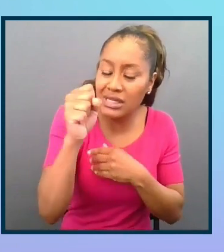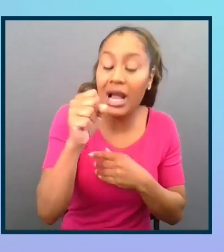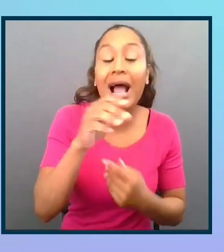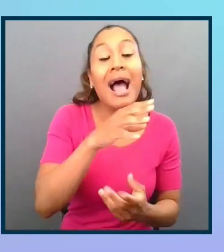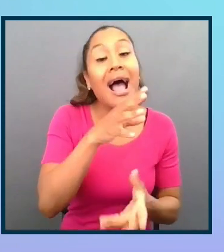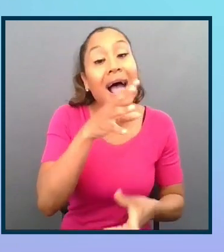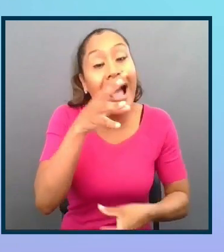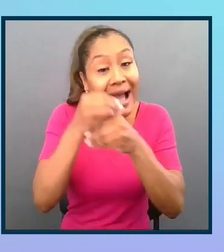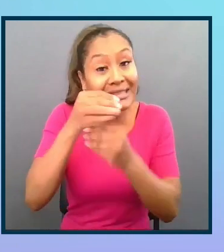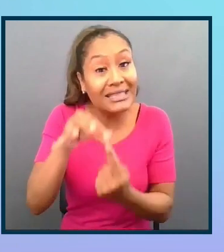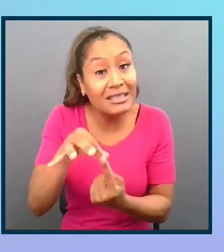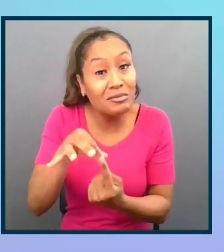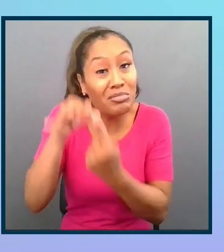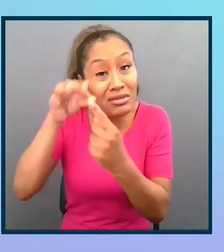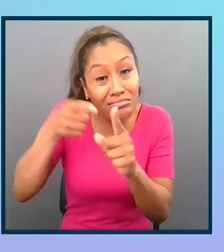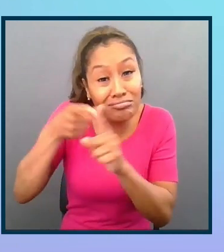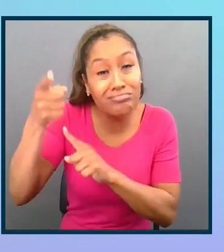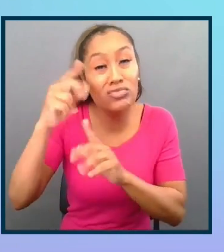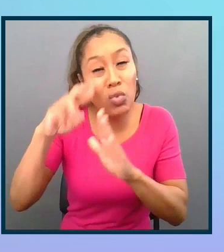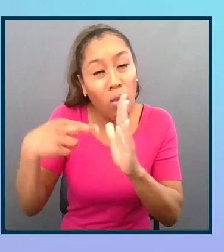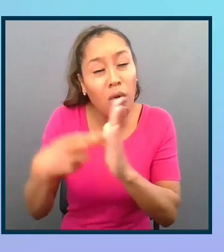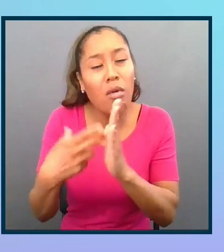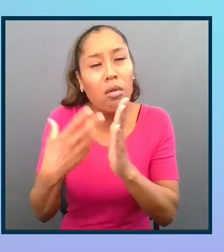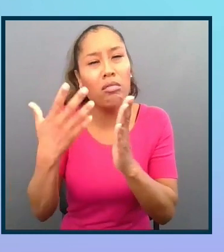can be helpful and supportive for designers.